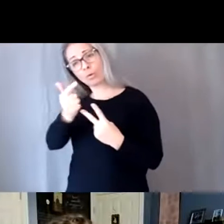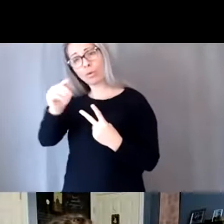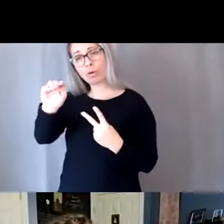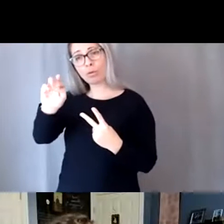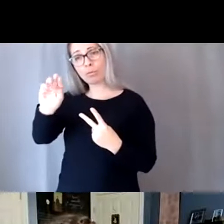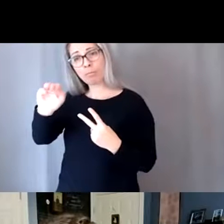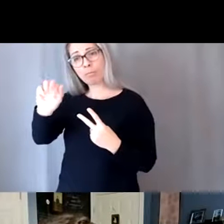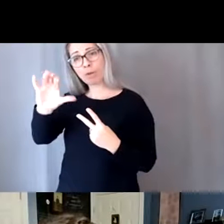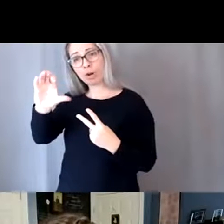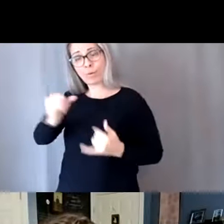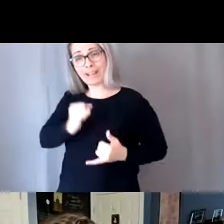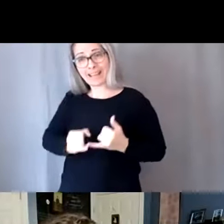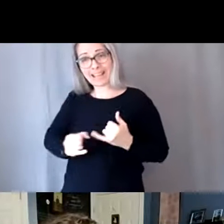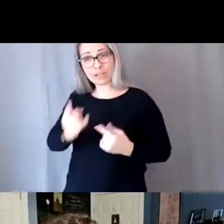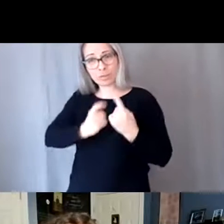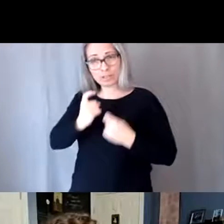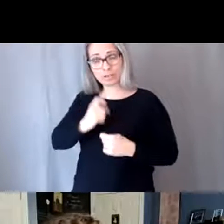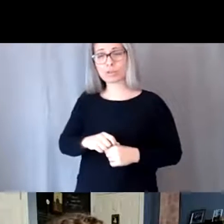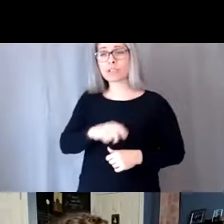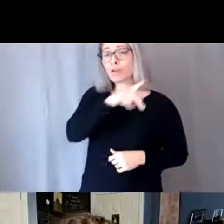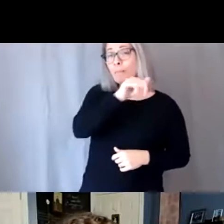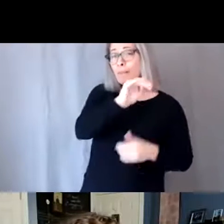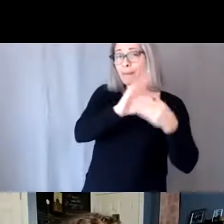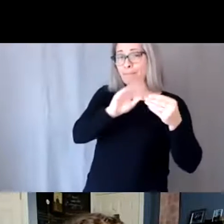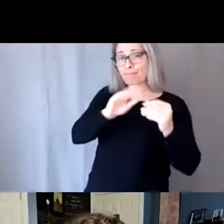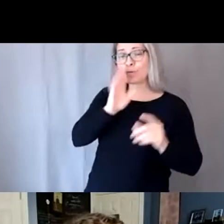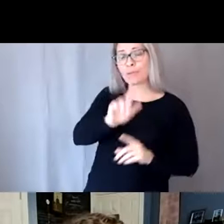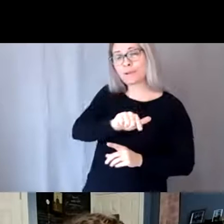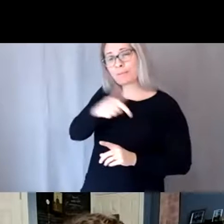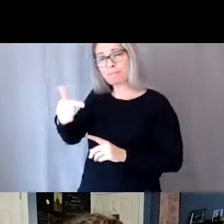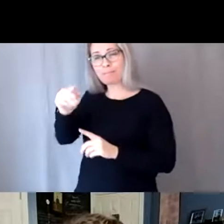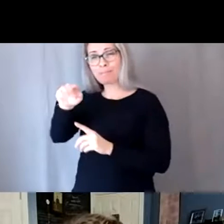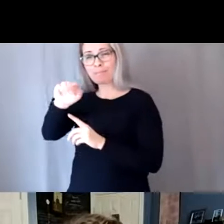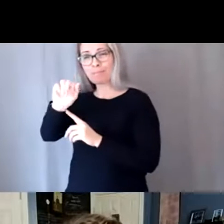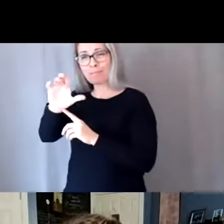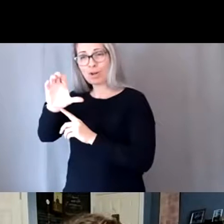at the end we'll go to Macros now and we'll have some discussion at the end great I’ll stop sharing my screen